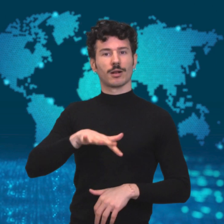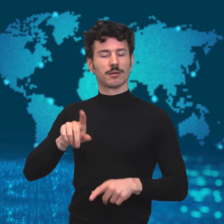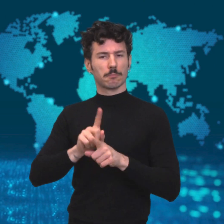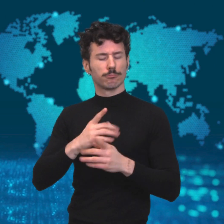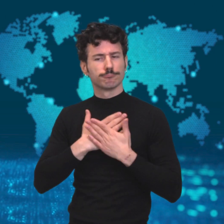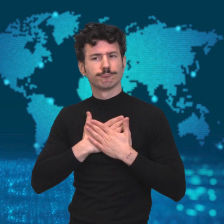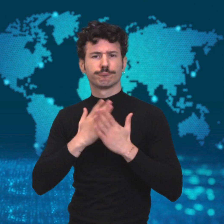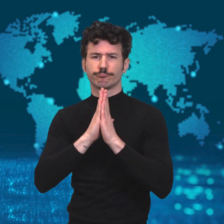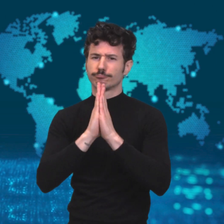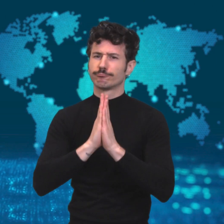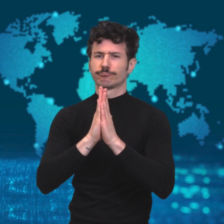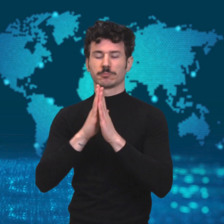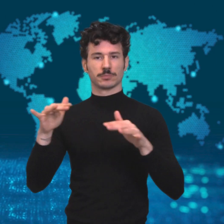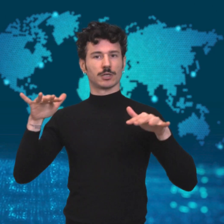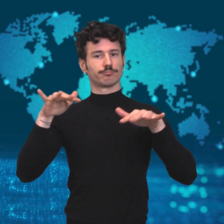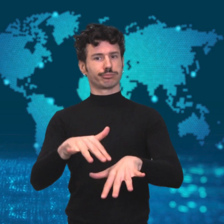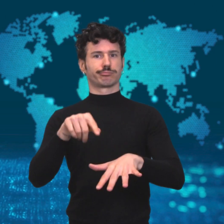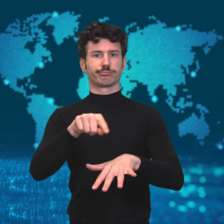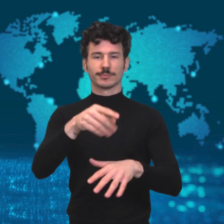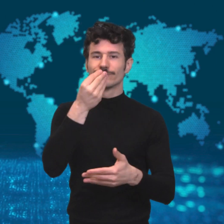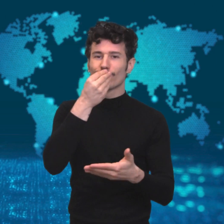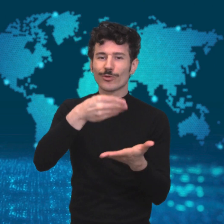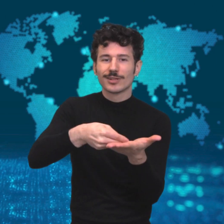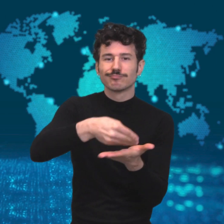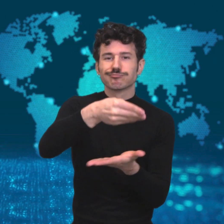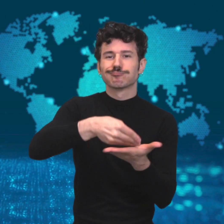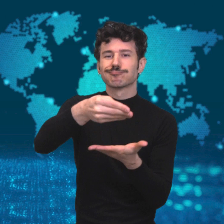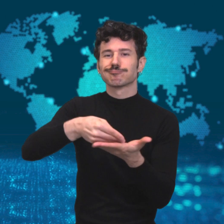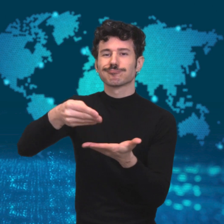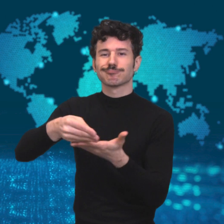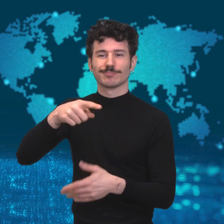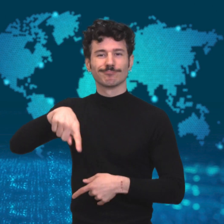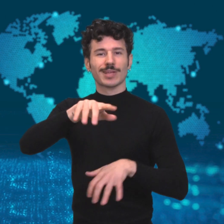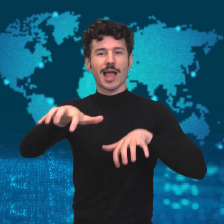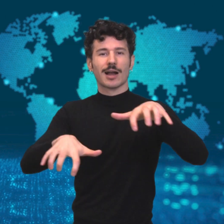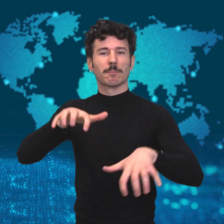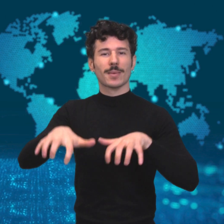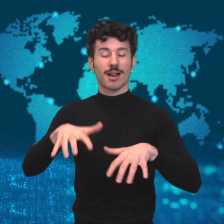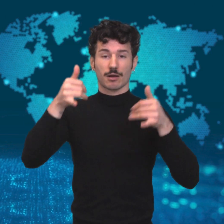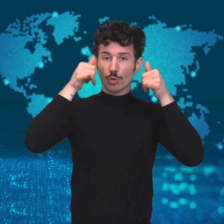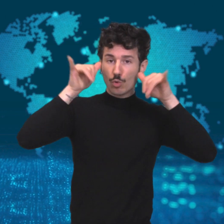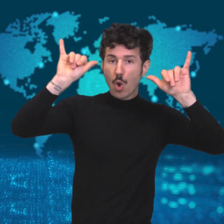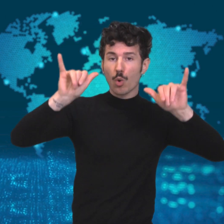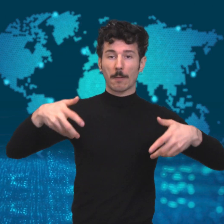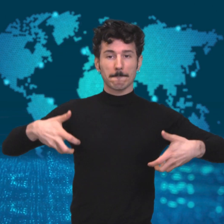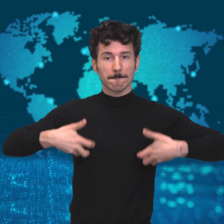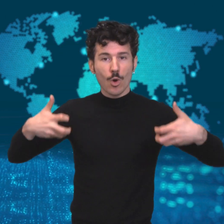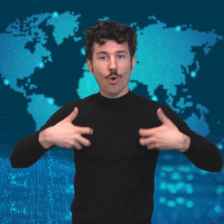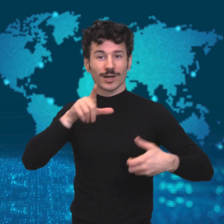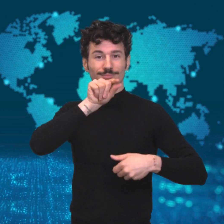Nepal’s most revered temple, which has been closed.